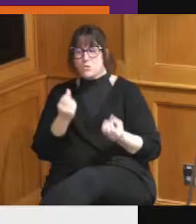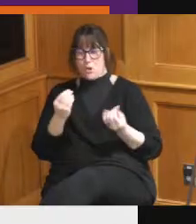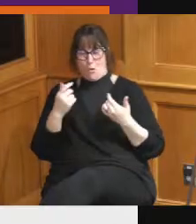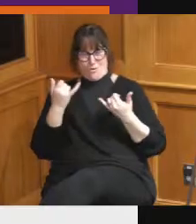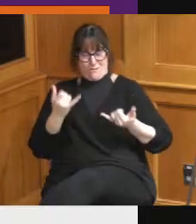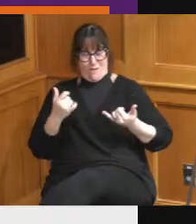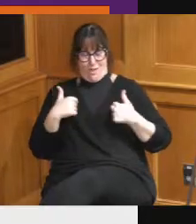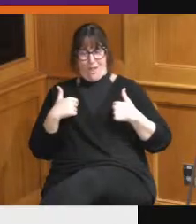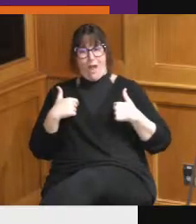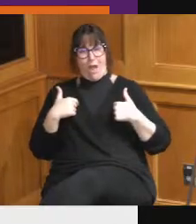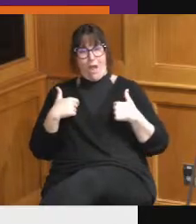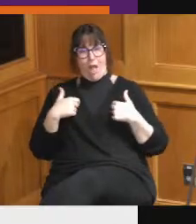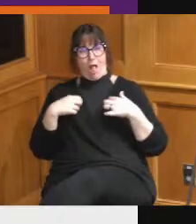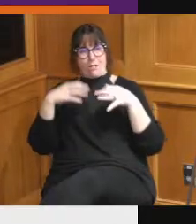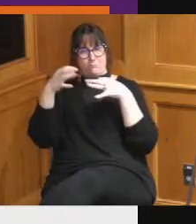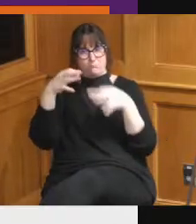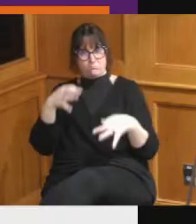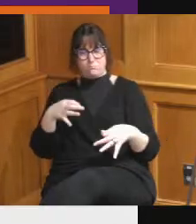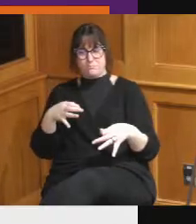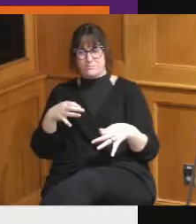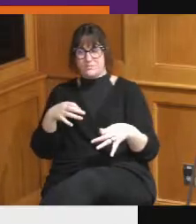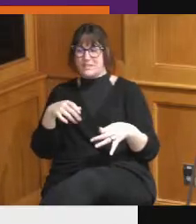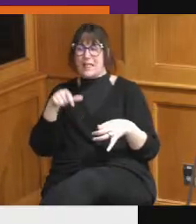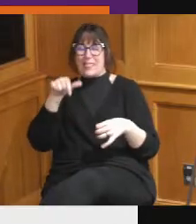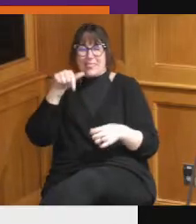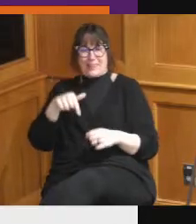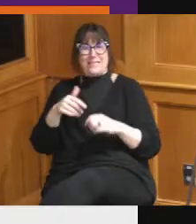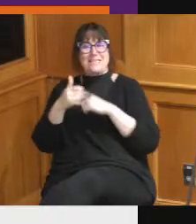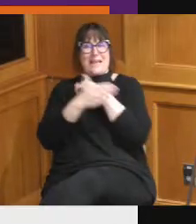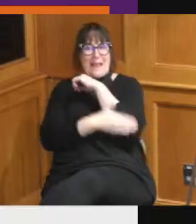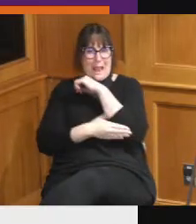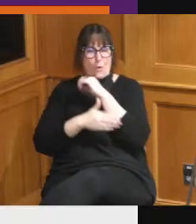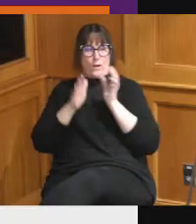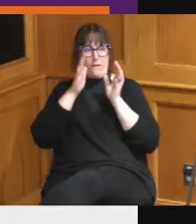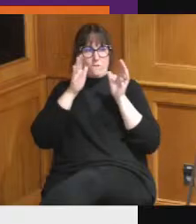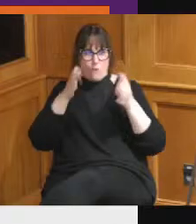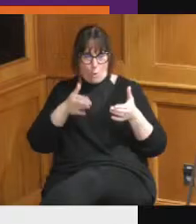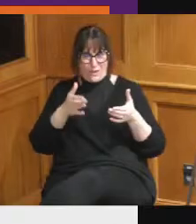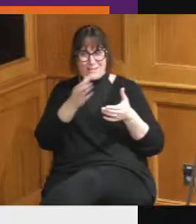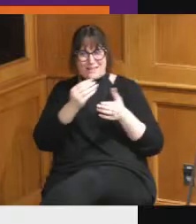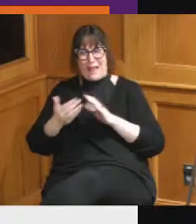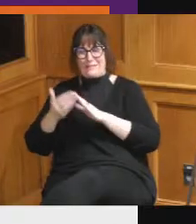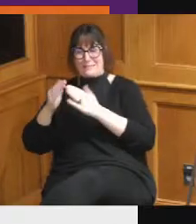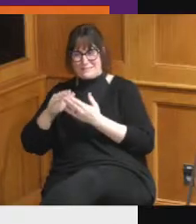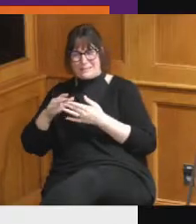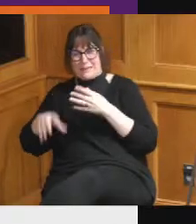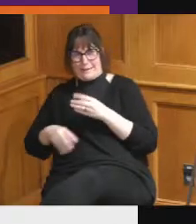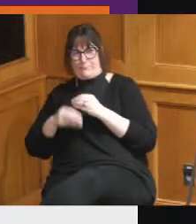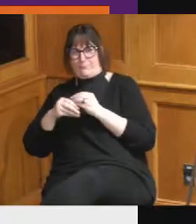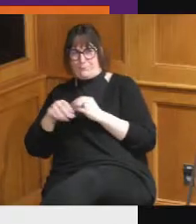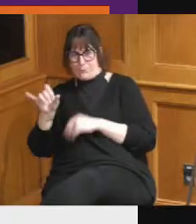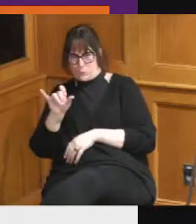again this is this is a county Focus version of a presentation we'd also given to the city I will